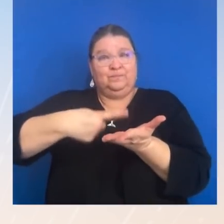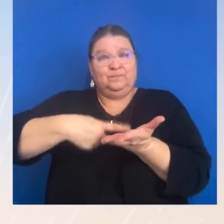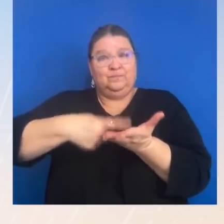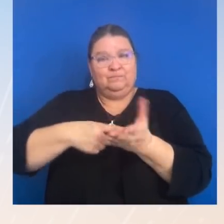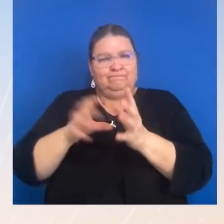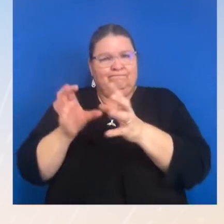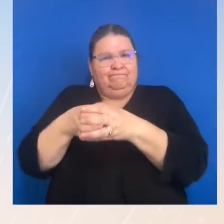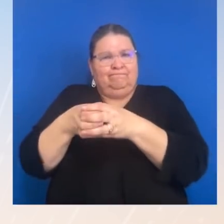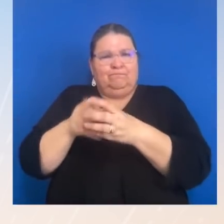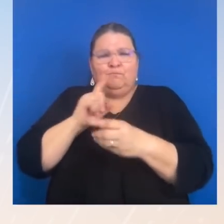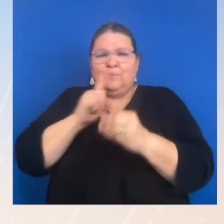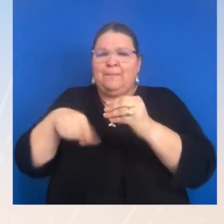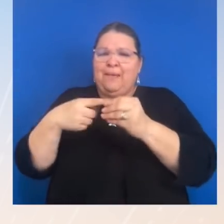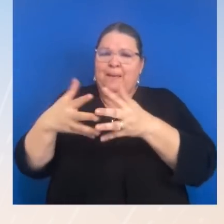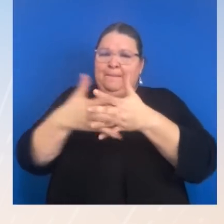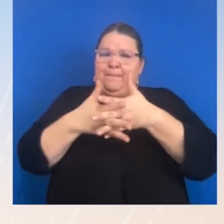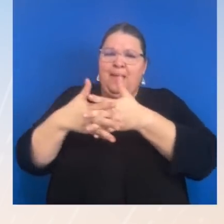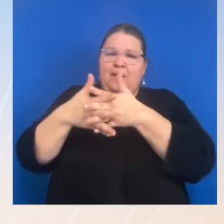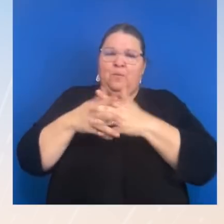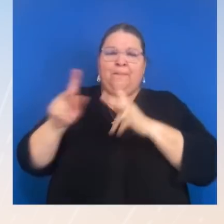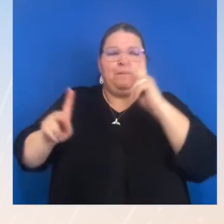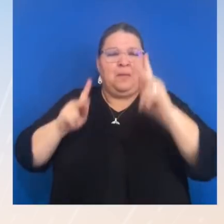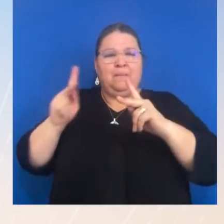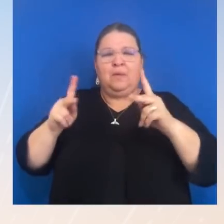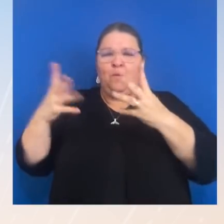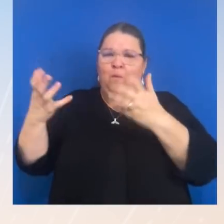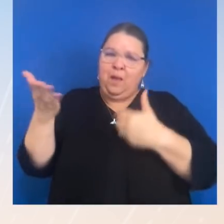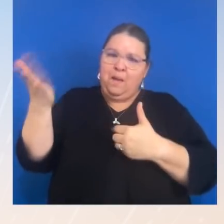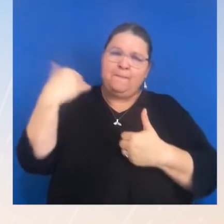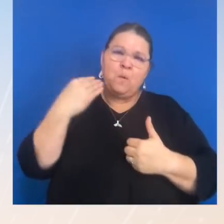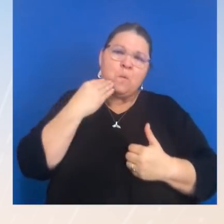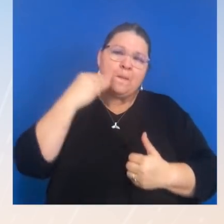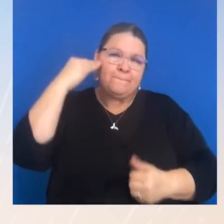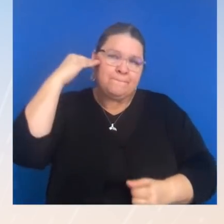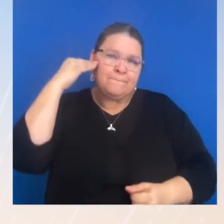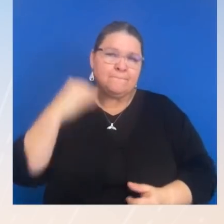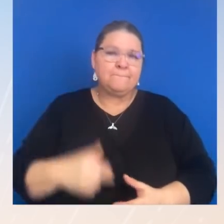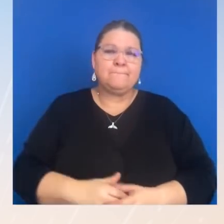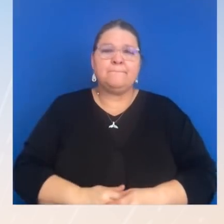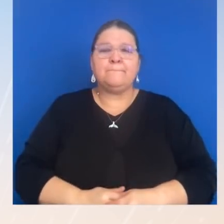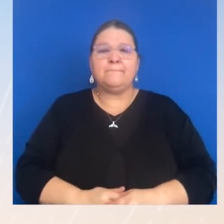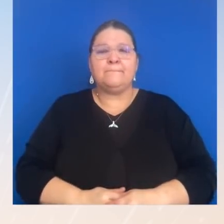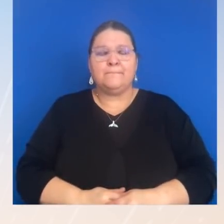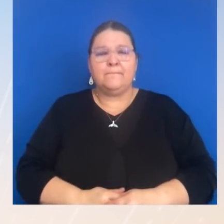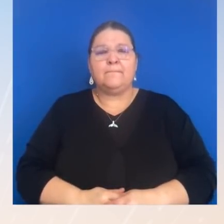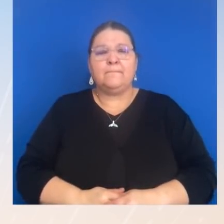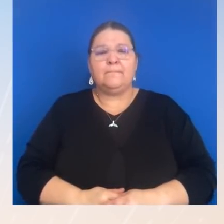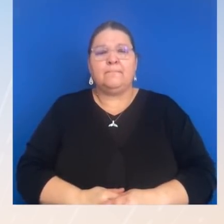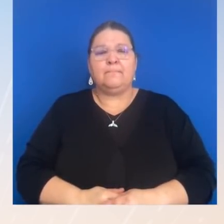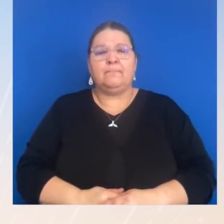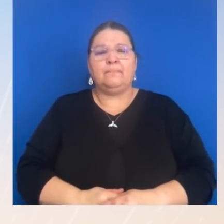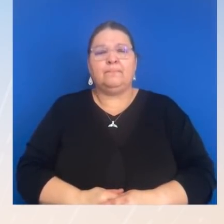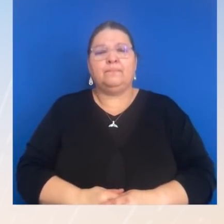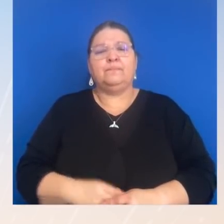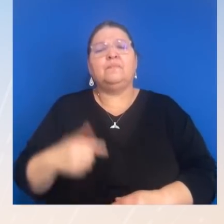But I will see if there's more detail we can provide. The Press: And a last question, if I may: Is there any intention to declare Colombia